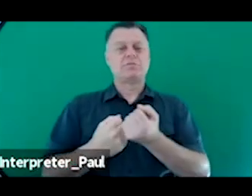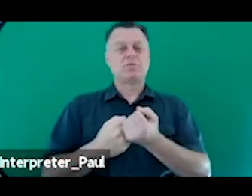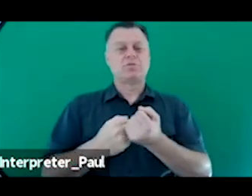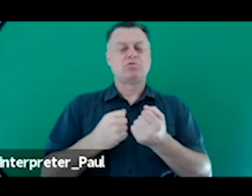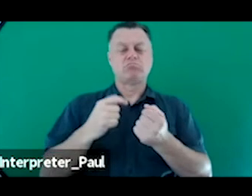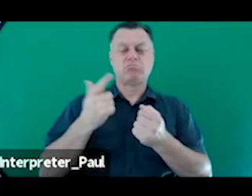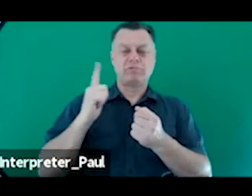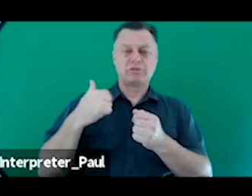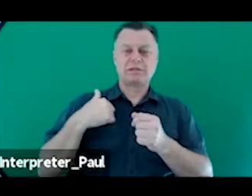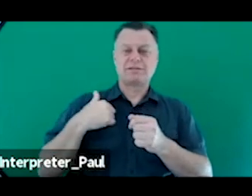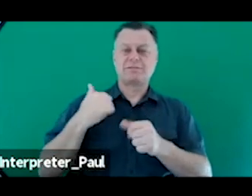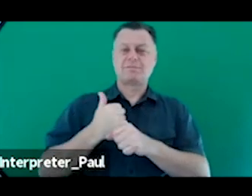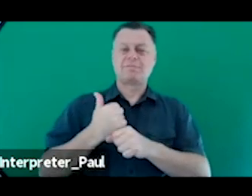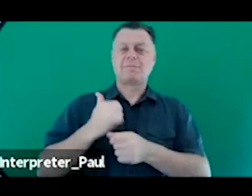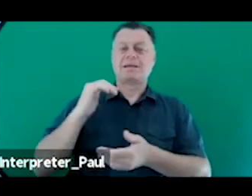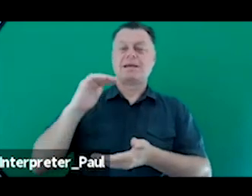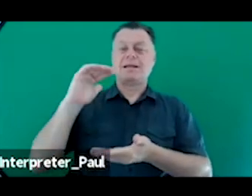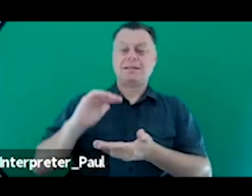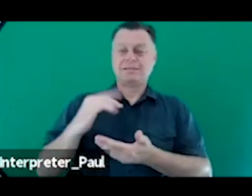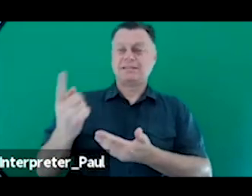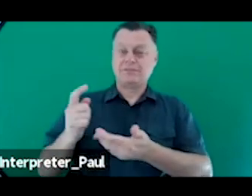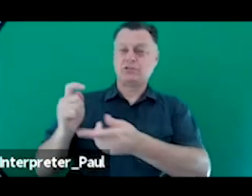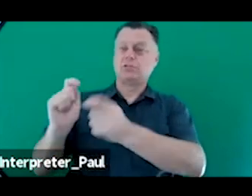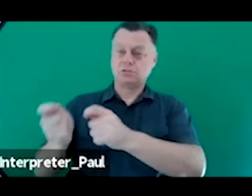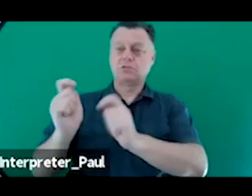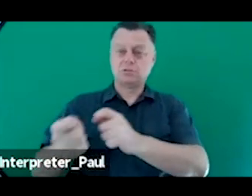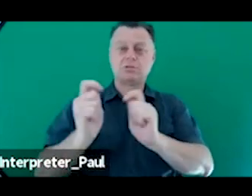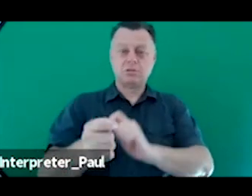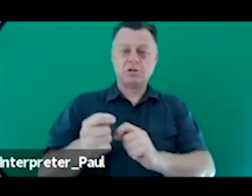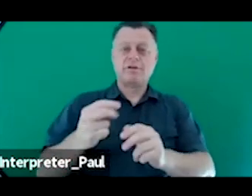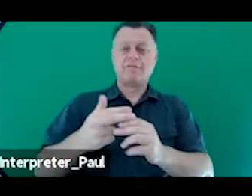fewer individual accommodations in regard to interpersonal communications.